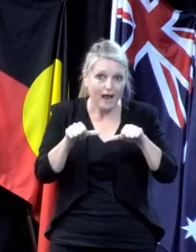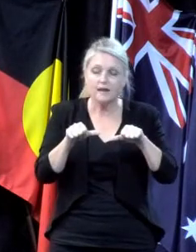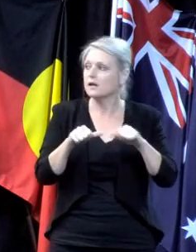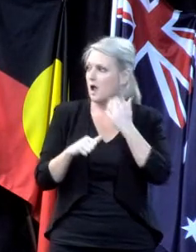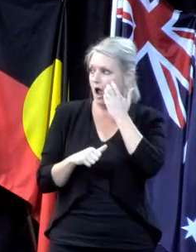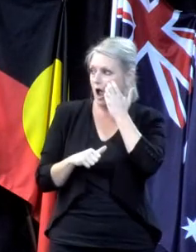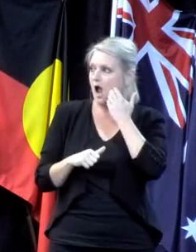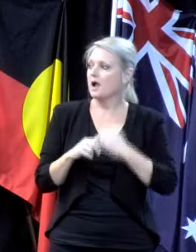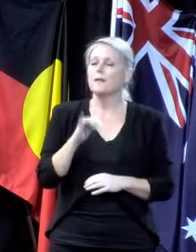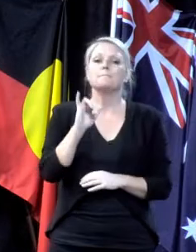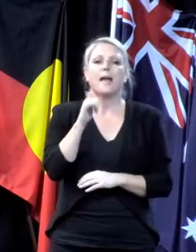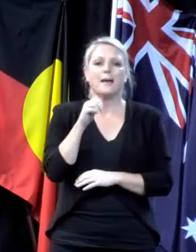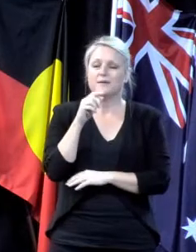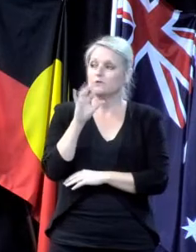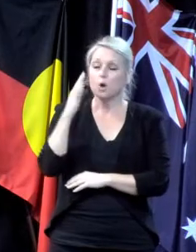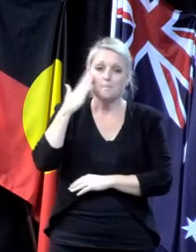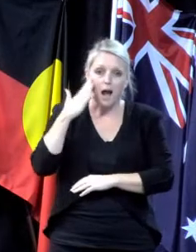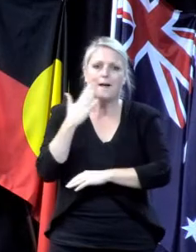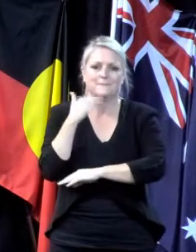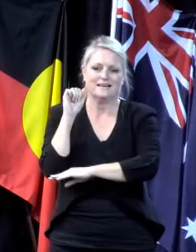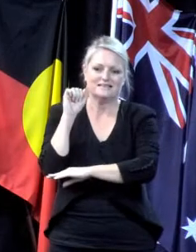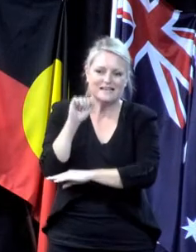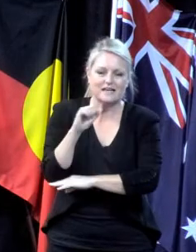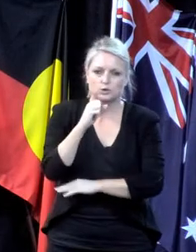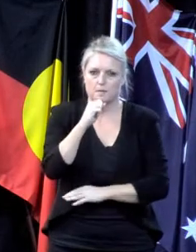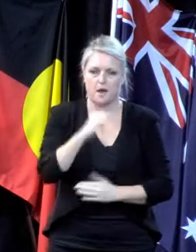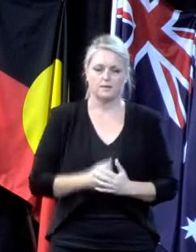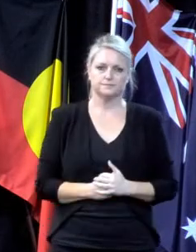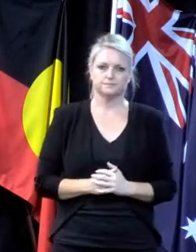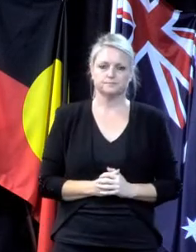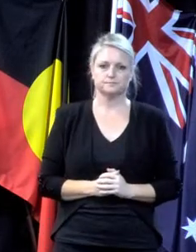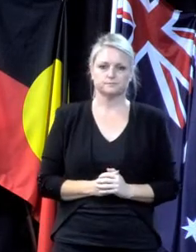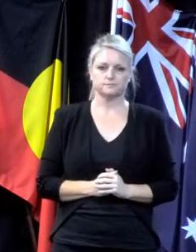Thank you. Now, you’ve each spoken in